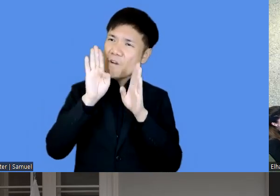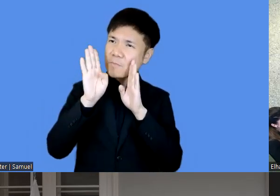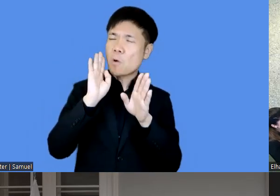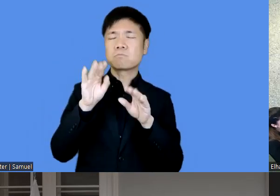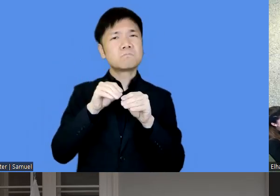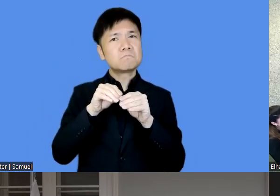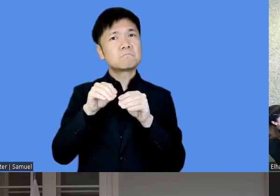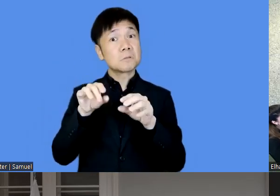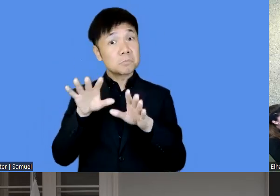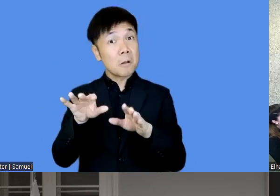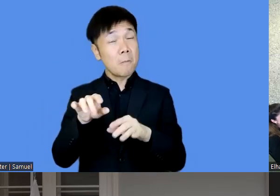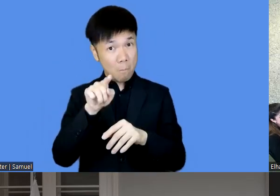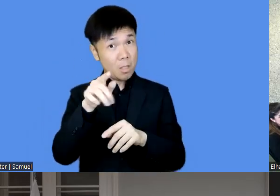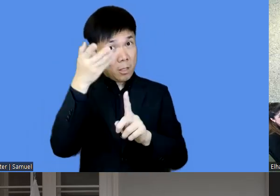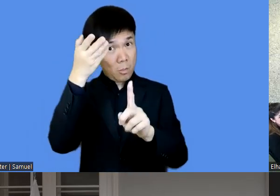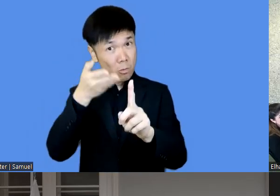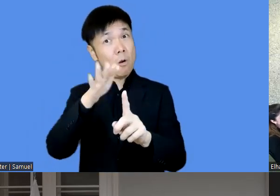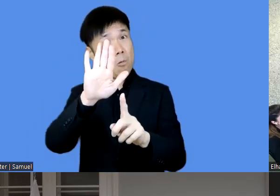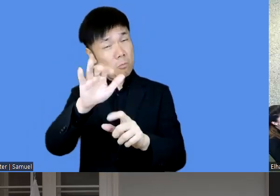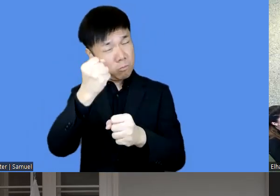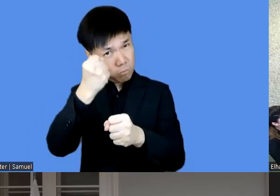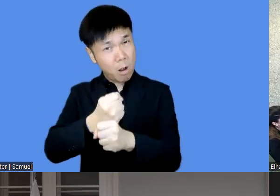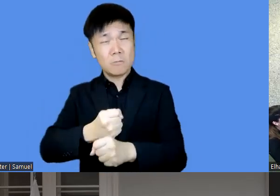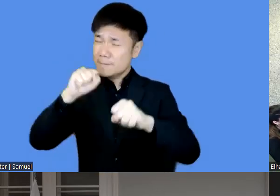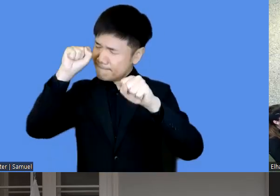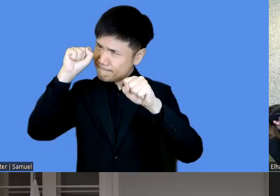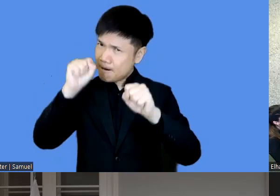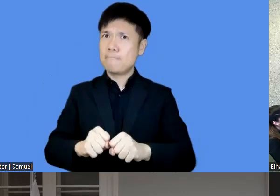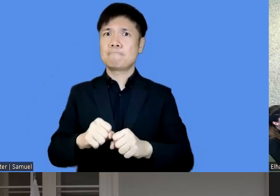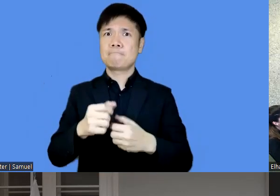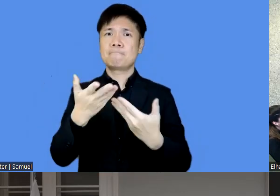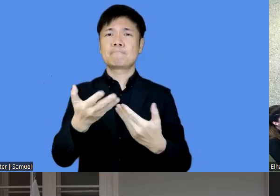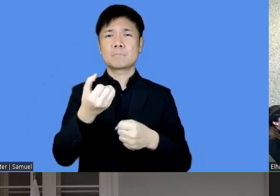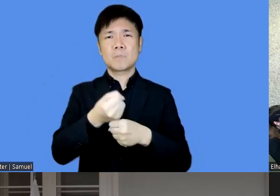Even if it's like prioritisation, it's eventually picked up, it's still important.